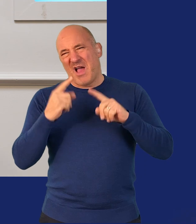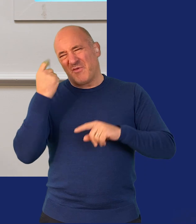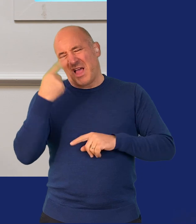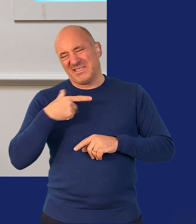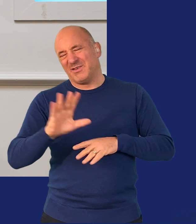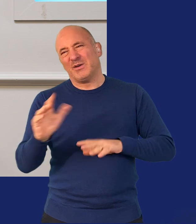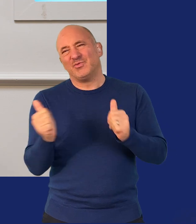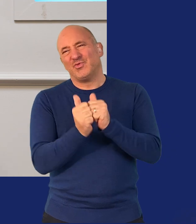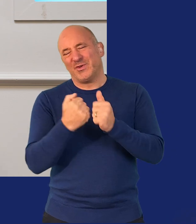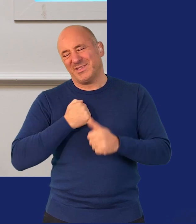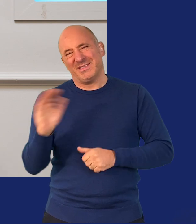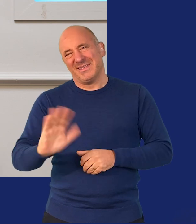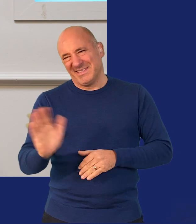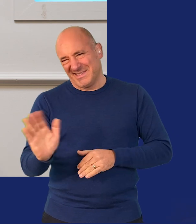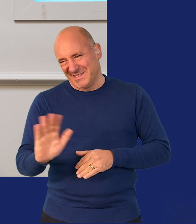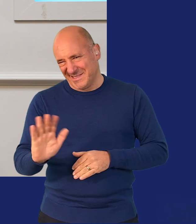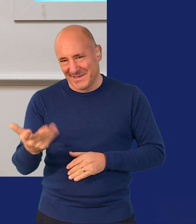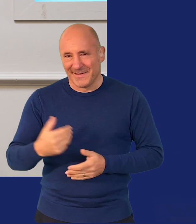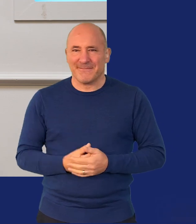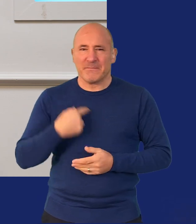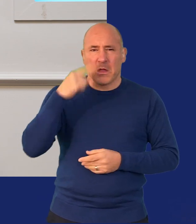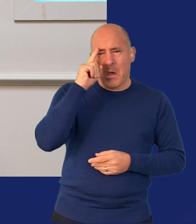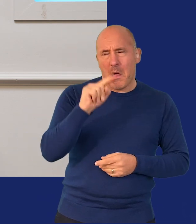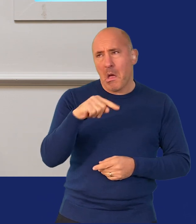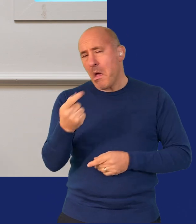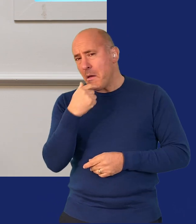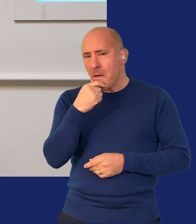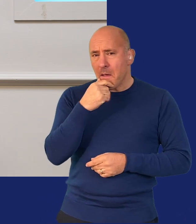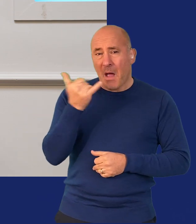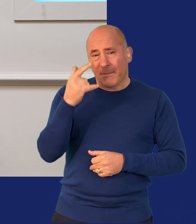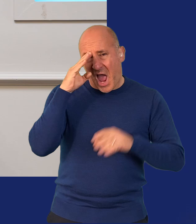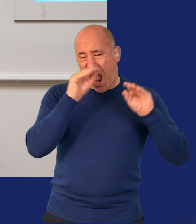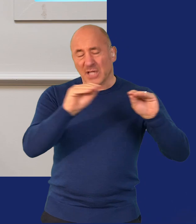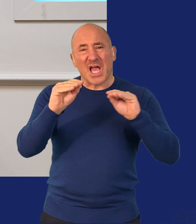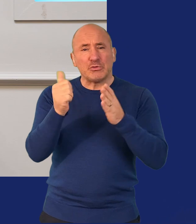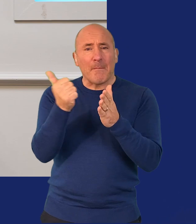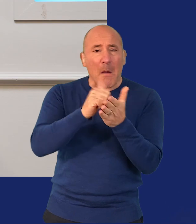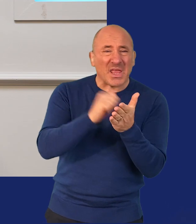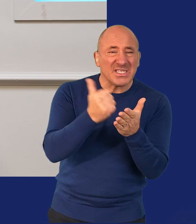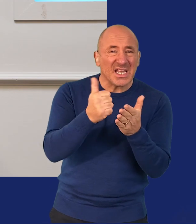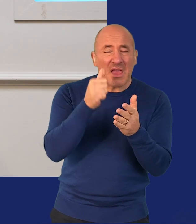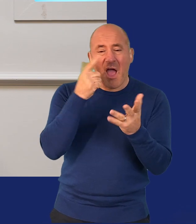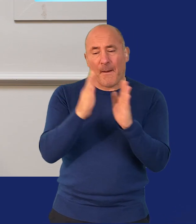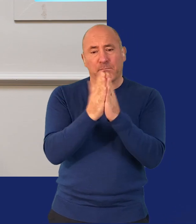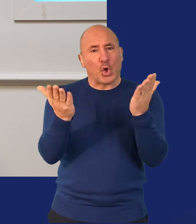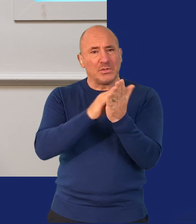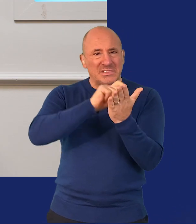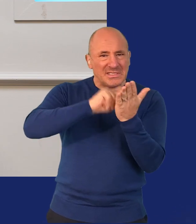Um, and then I thought I would work in educational publishing, like, you know, textbooks. And really it was an accident that I got into e- learning.